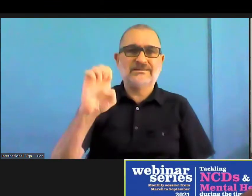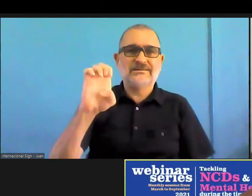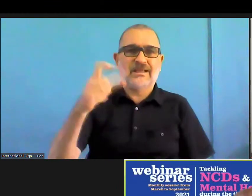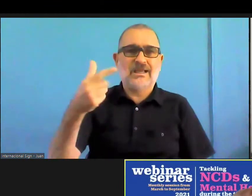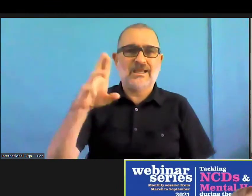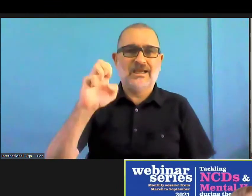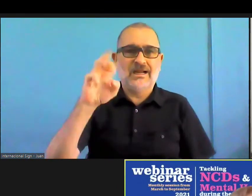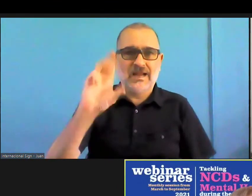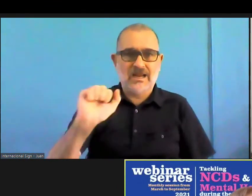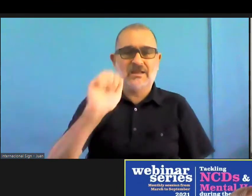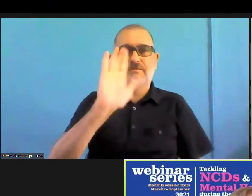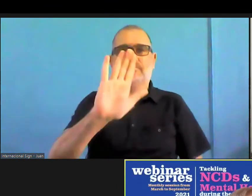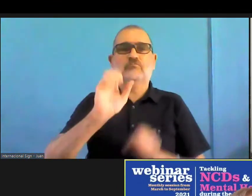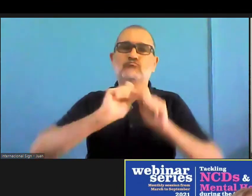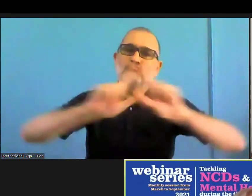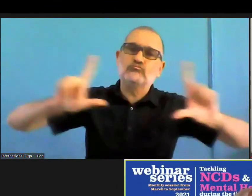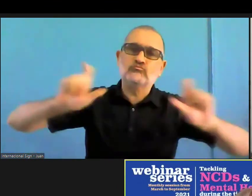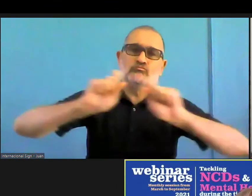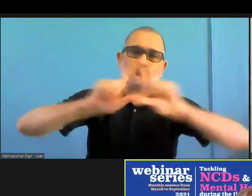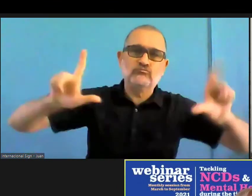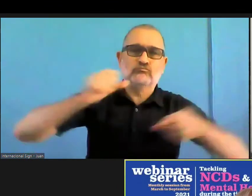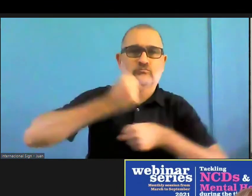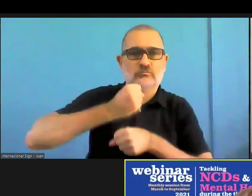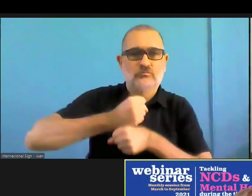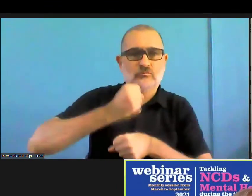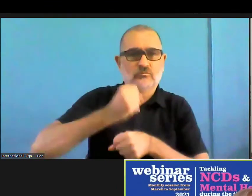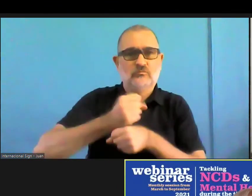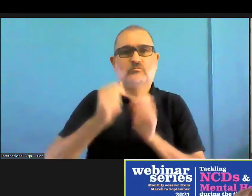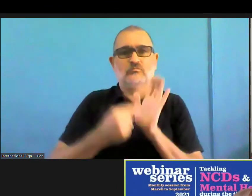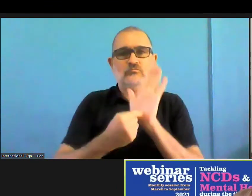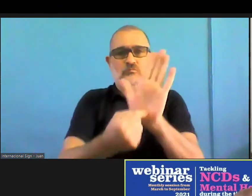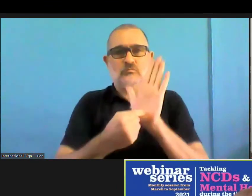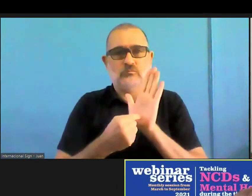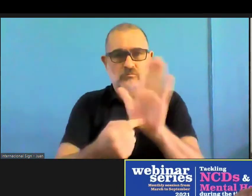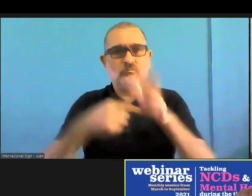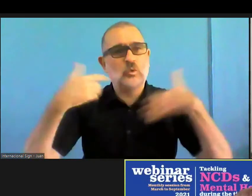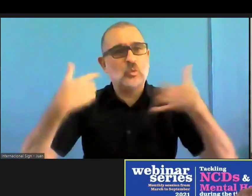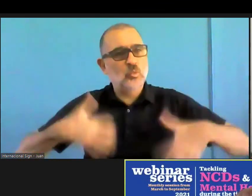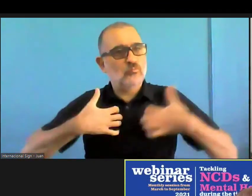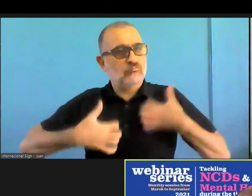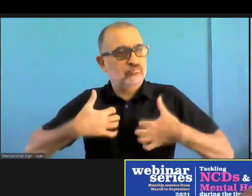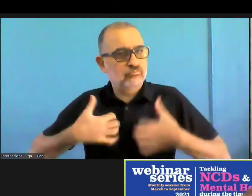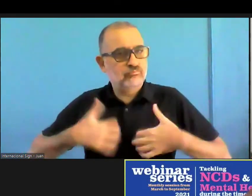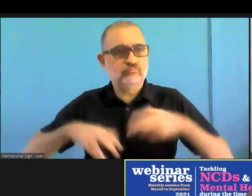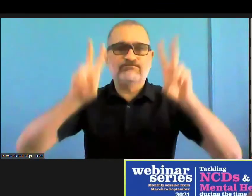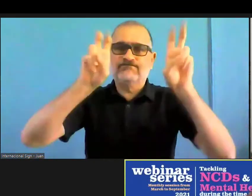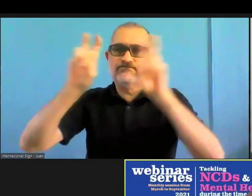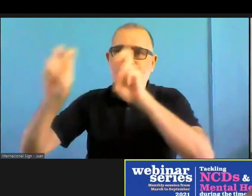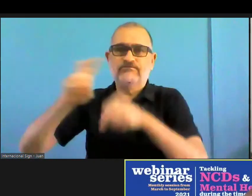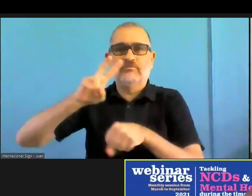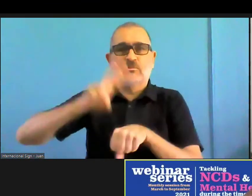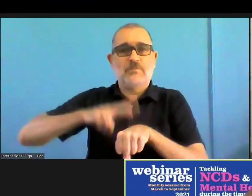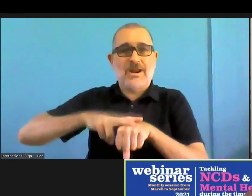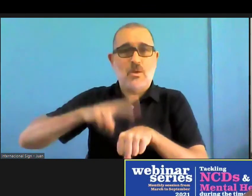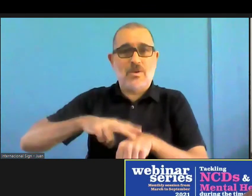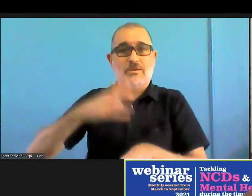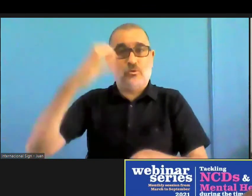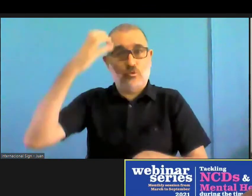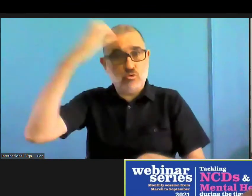adaptations you have made, such as with telemedicine and mental health , to ensure that people receive the care they need during this pandemic.